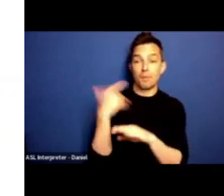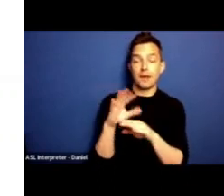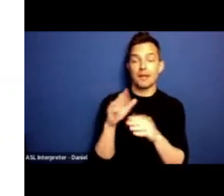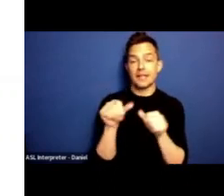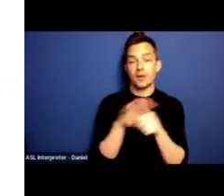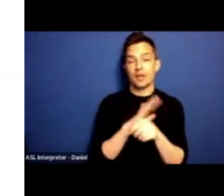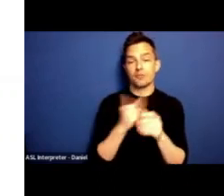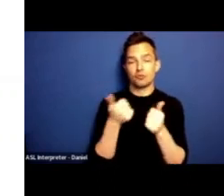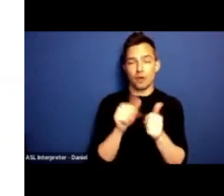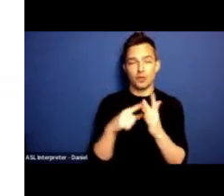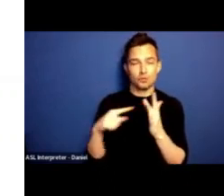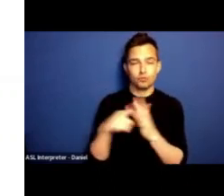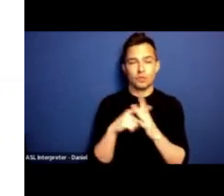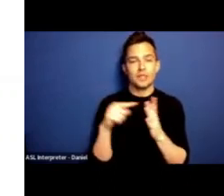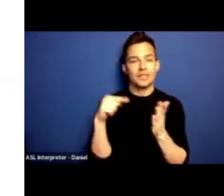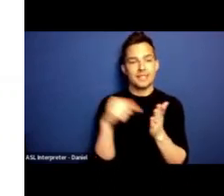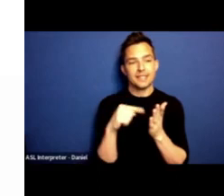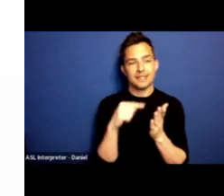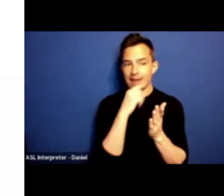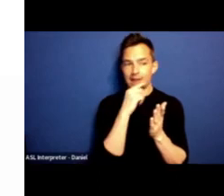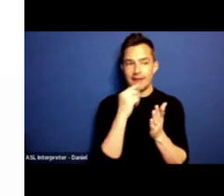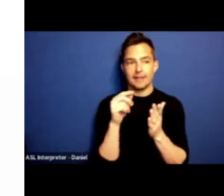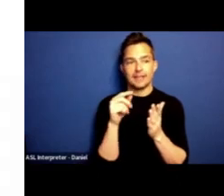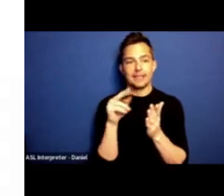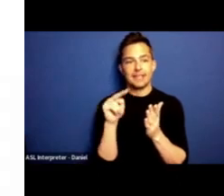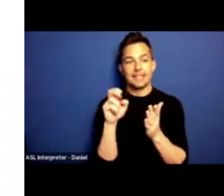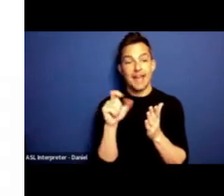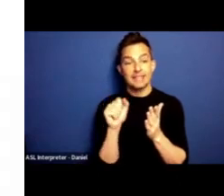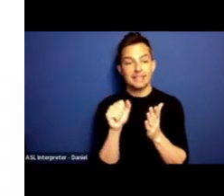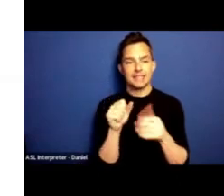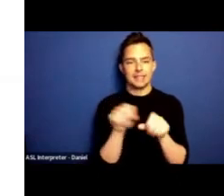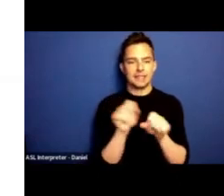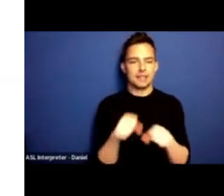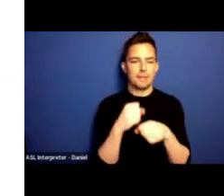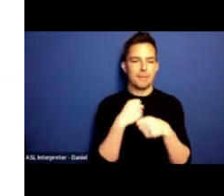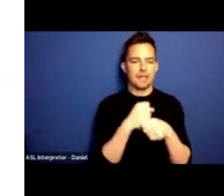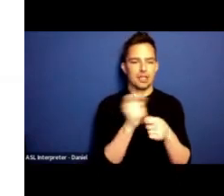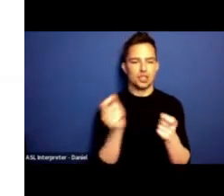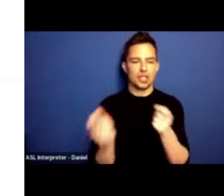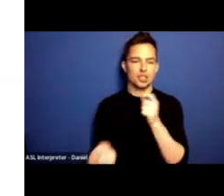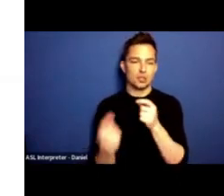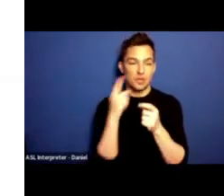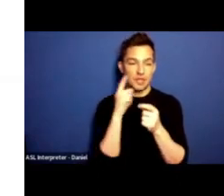in terms of this NETS are making systems change that we think has great opportunity for making a